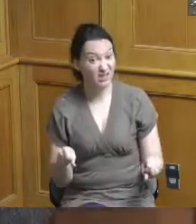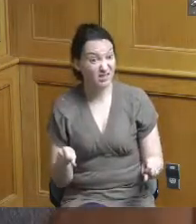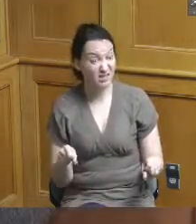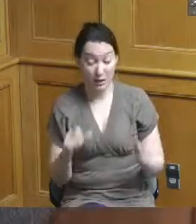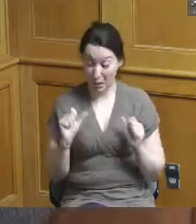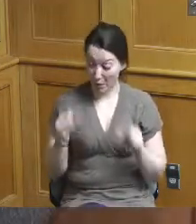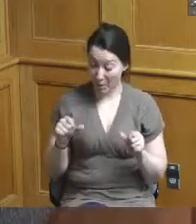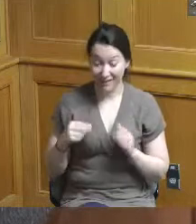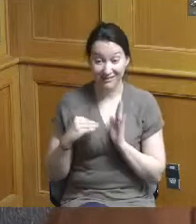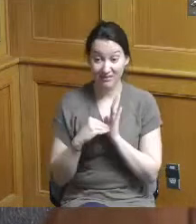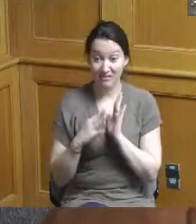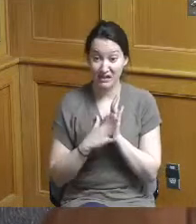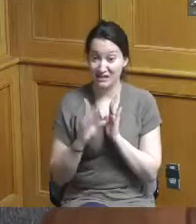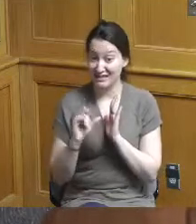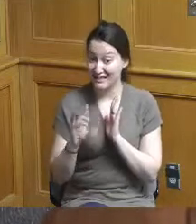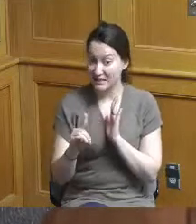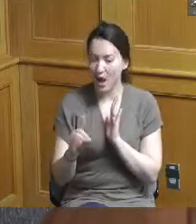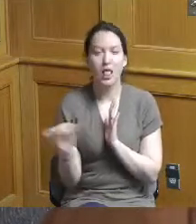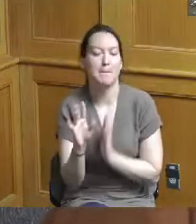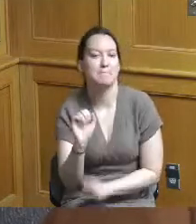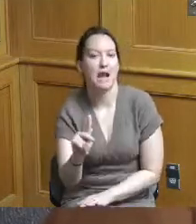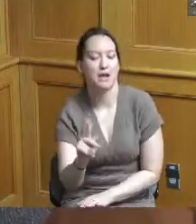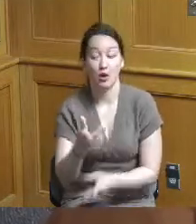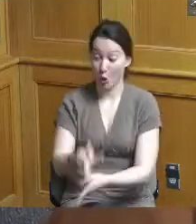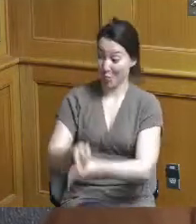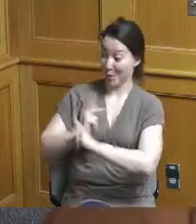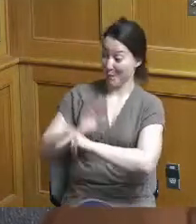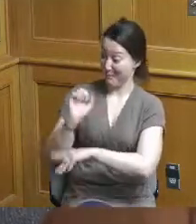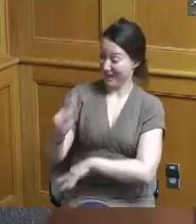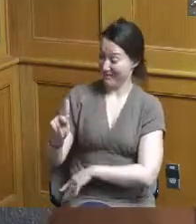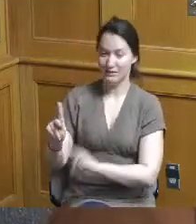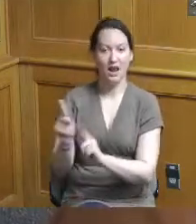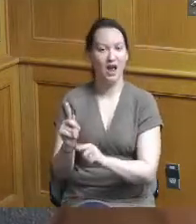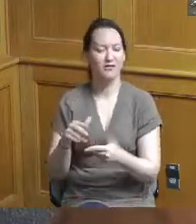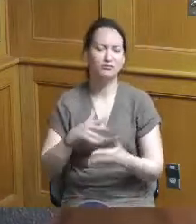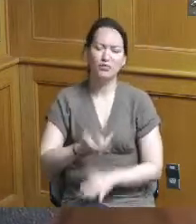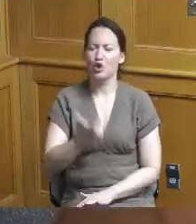can be on the deed like a bank when you go get a loan from A bank they got three or four people on